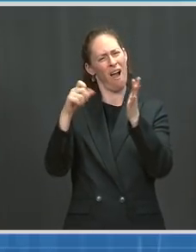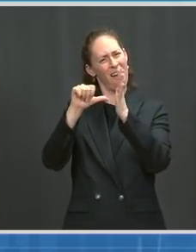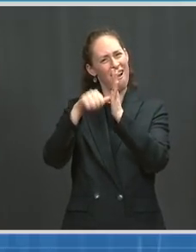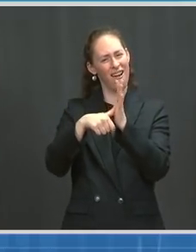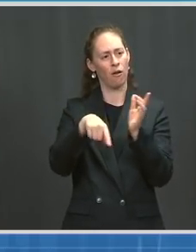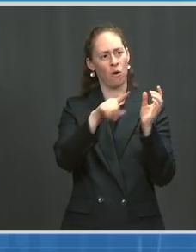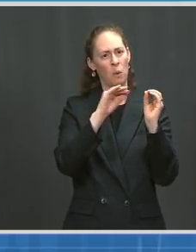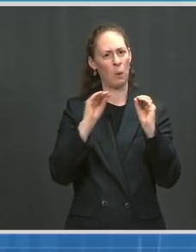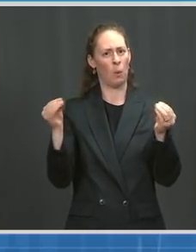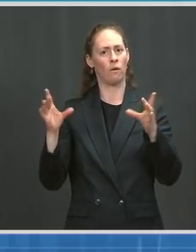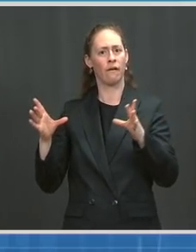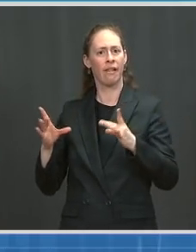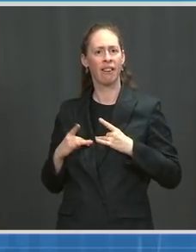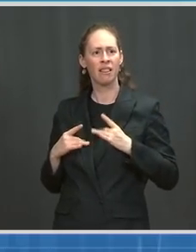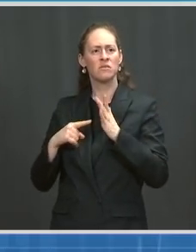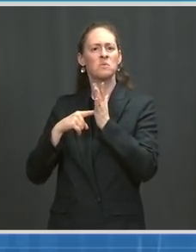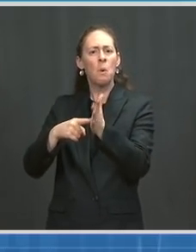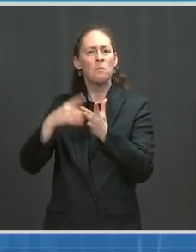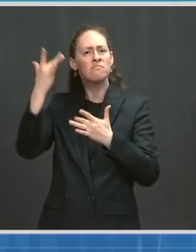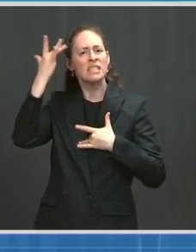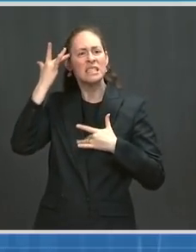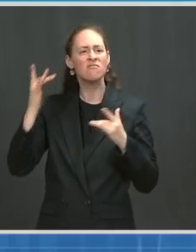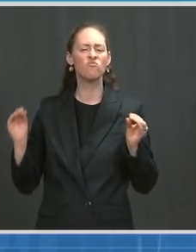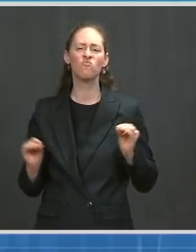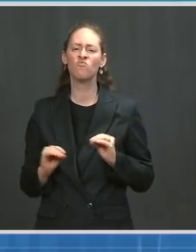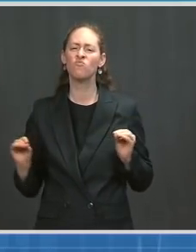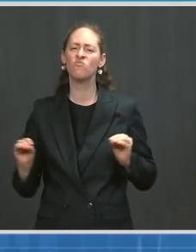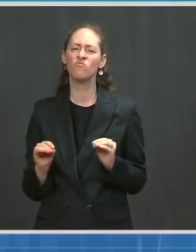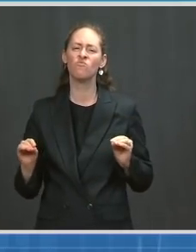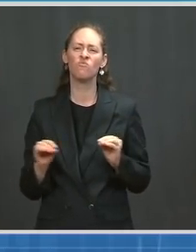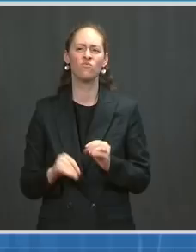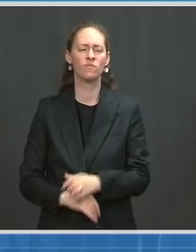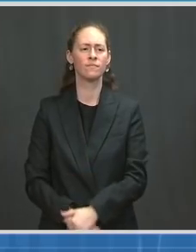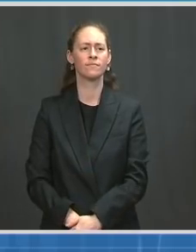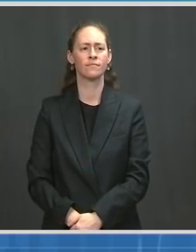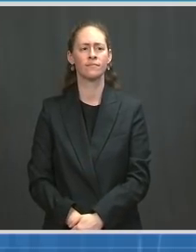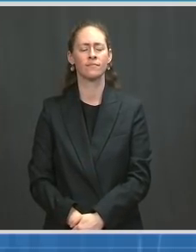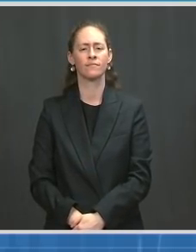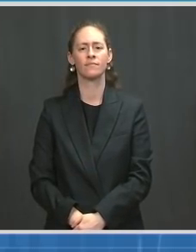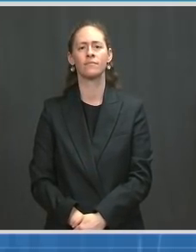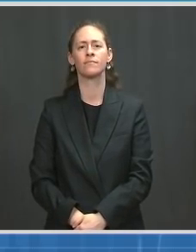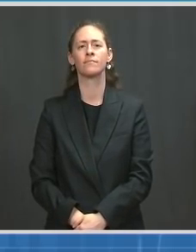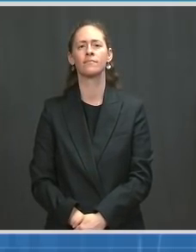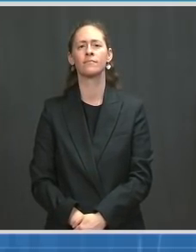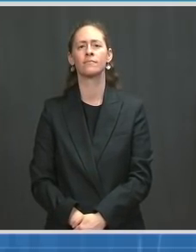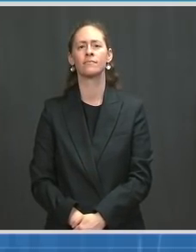If you look at the infection rate of those individuals within 0 to 14 days after the first clinic,